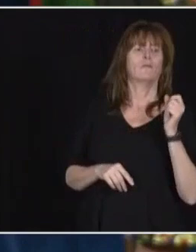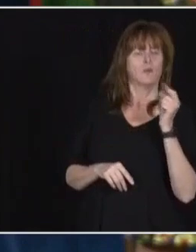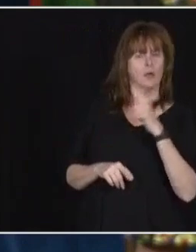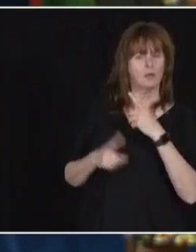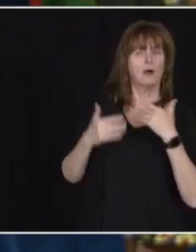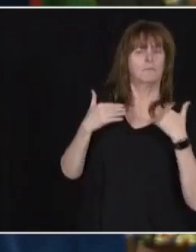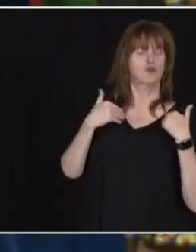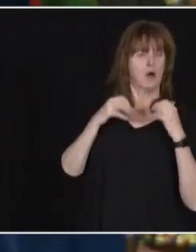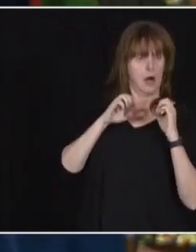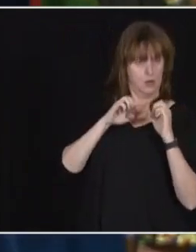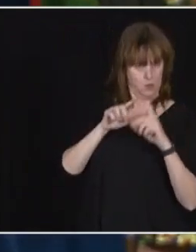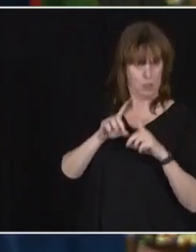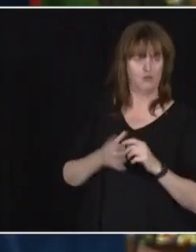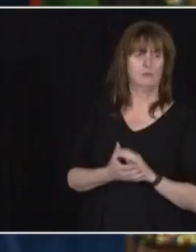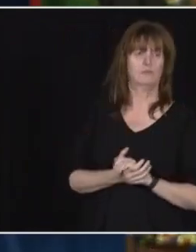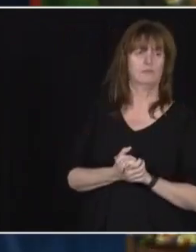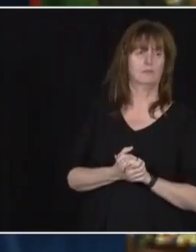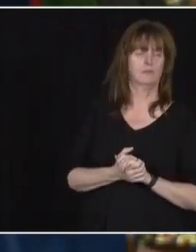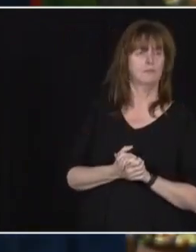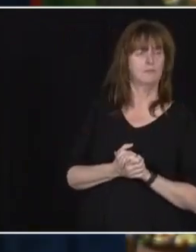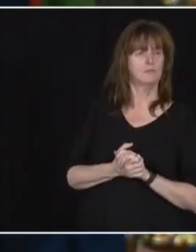my next question